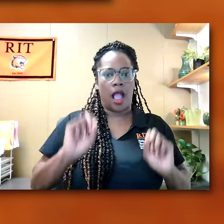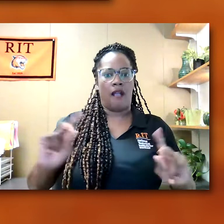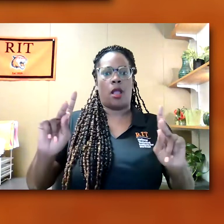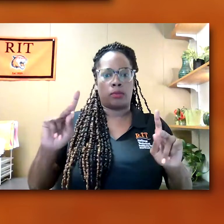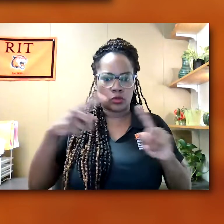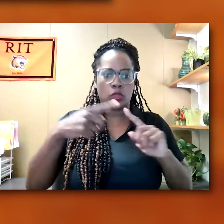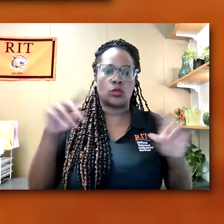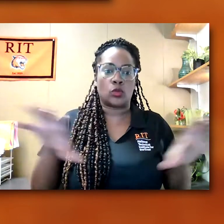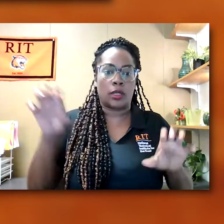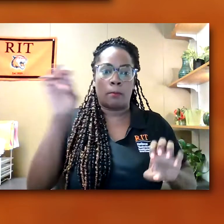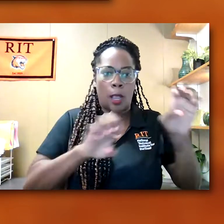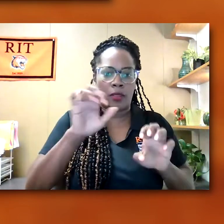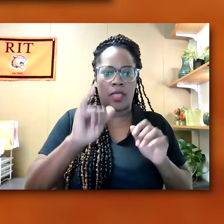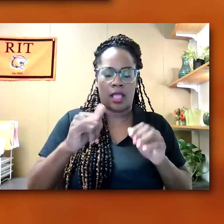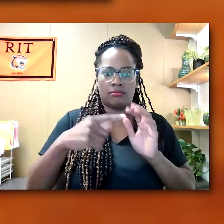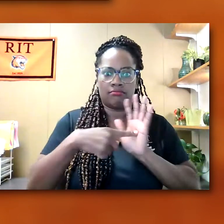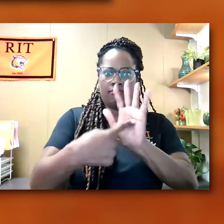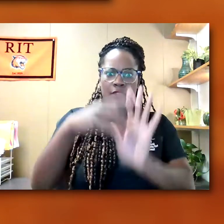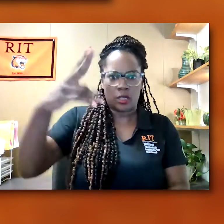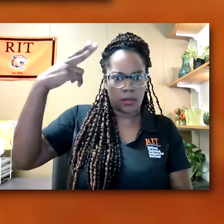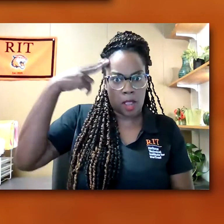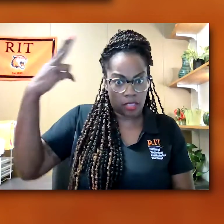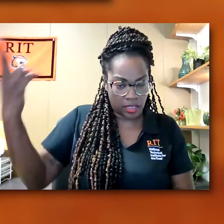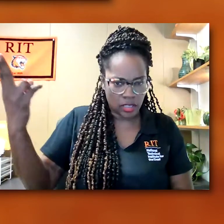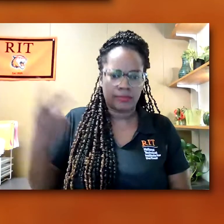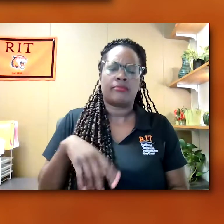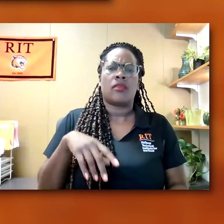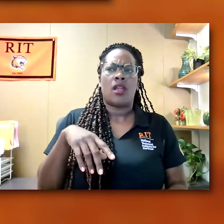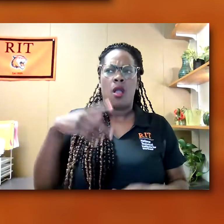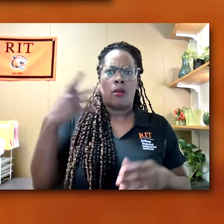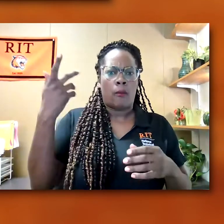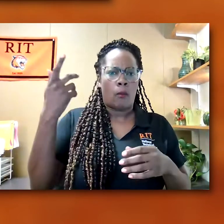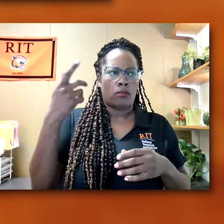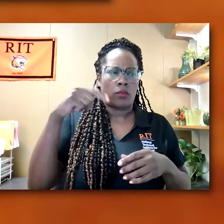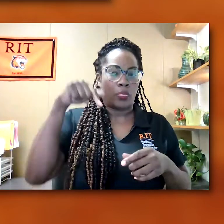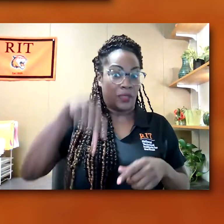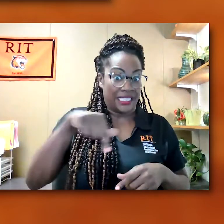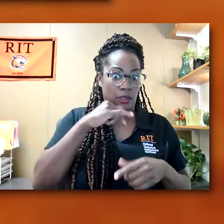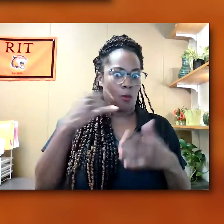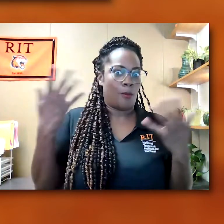Science is fun because you have an opportunity to experiment and figure out whether your hypothesis